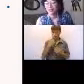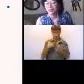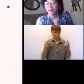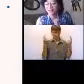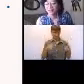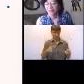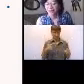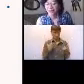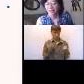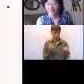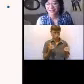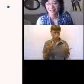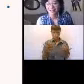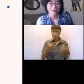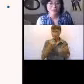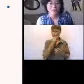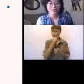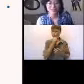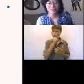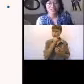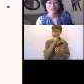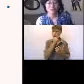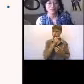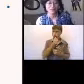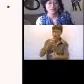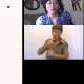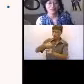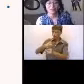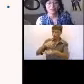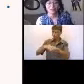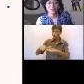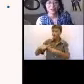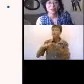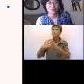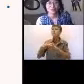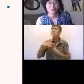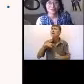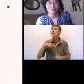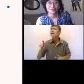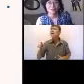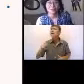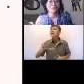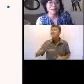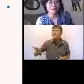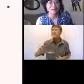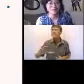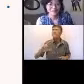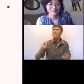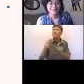who are the impacted communities I can check in with to find out like, what, and pay them